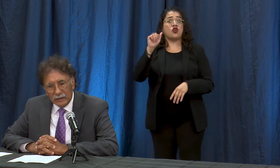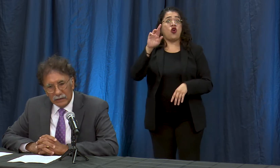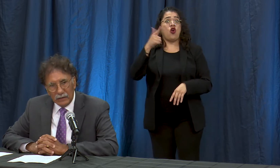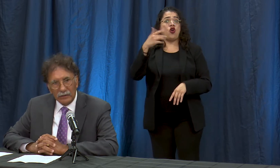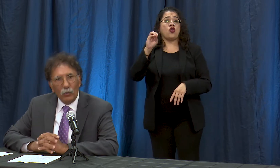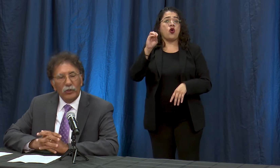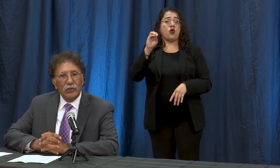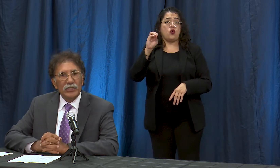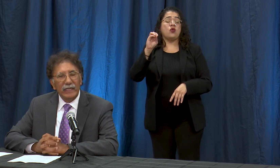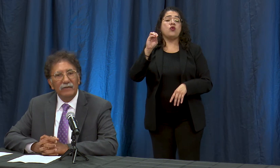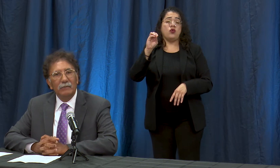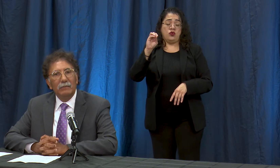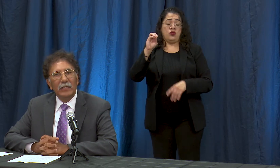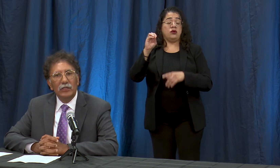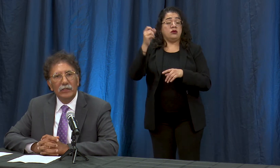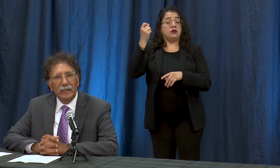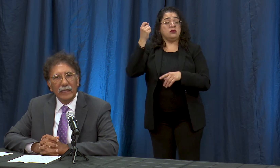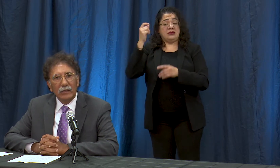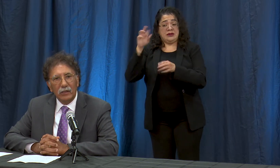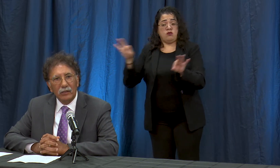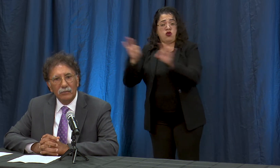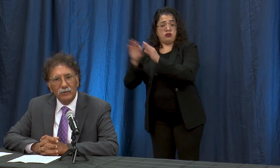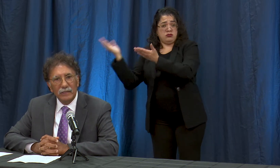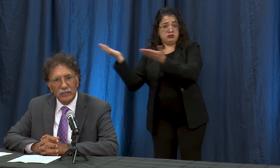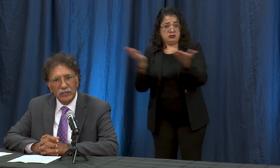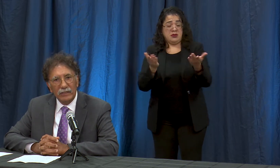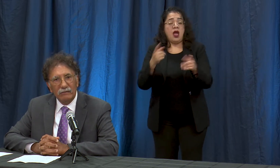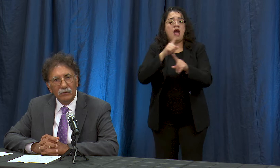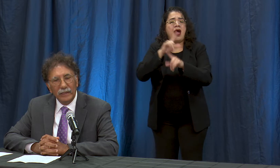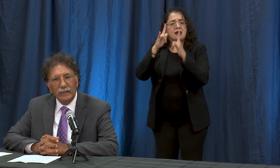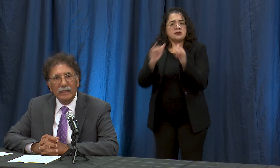workers safe but make sure that the cargo moves in a sustainable way and